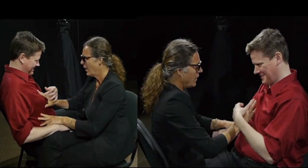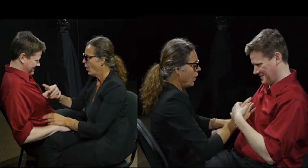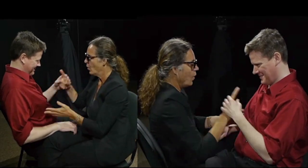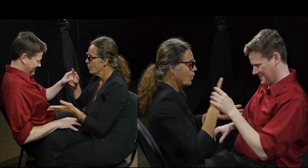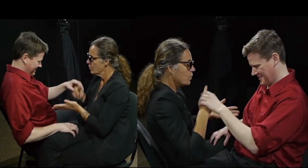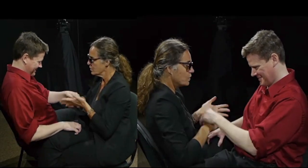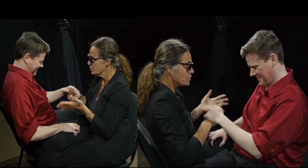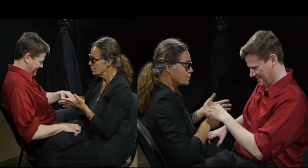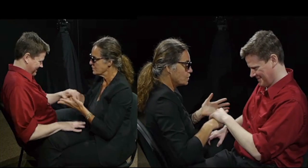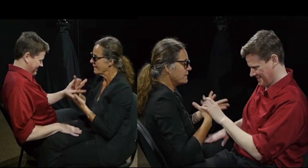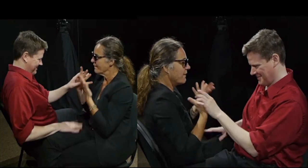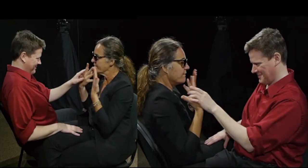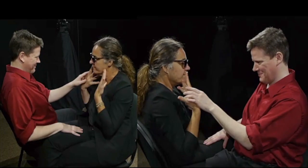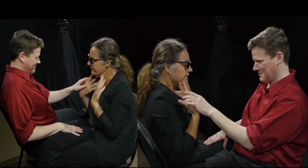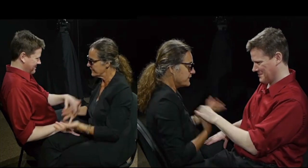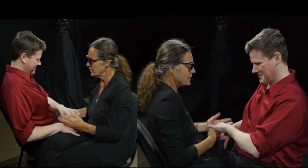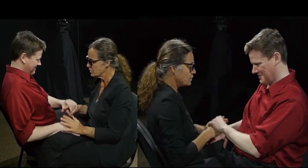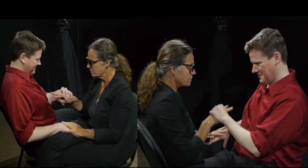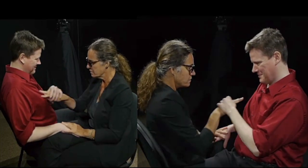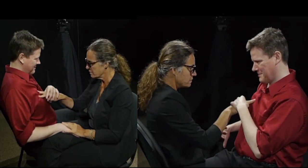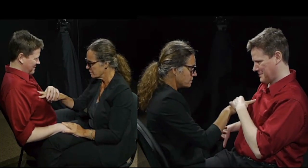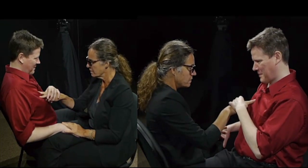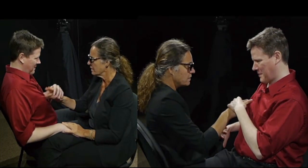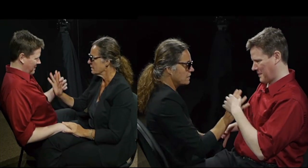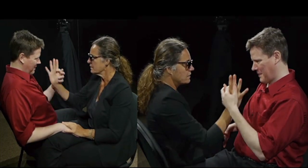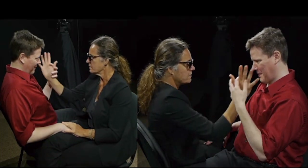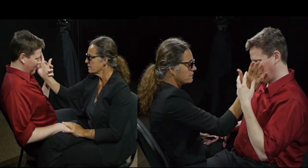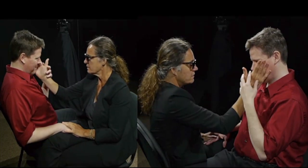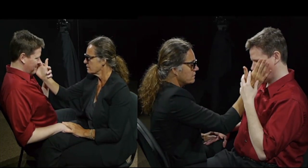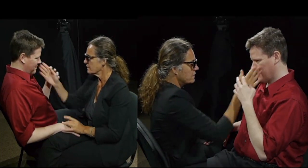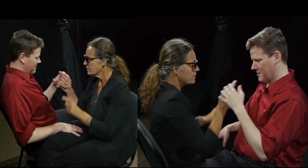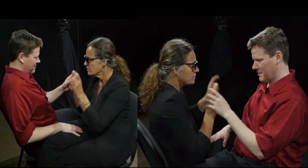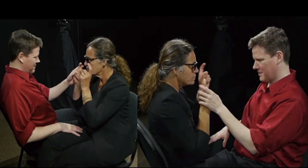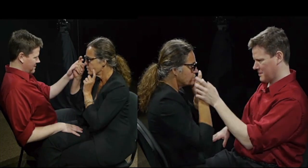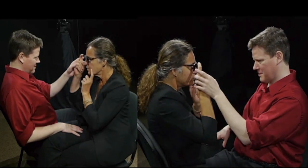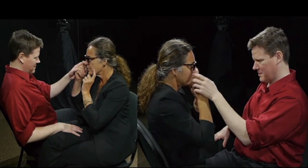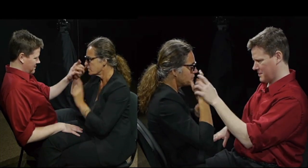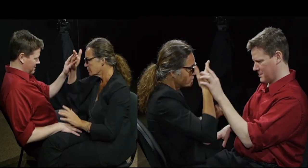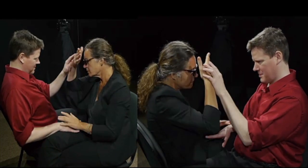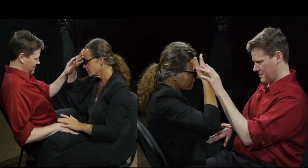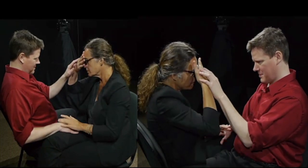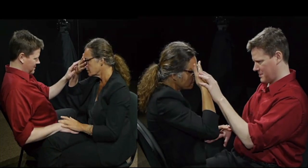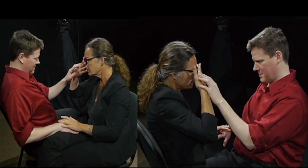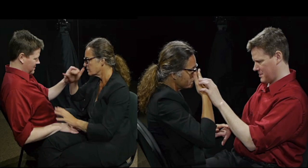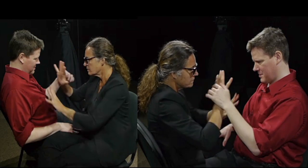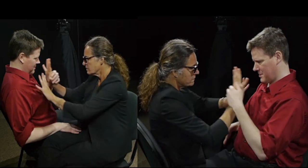Our intuitions have been verified by linguistic research. Our challenge now is to share these research findings with others,